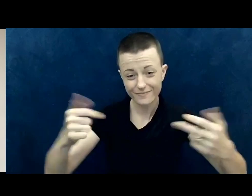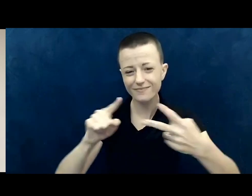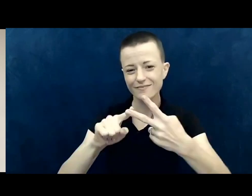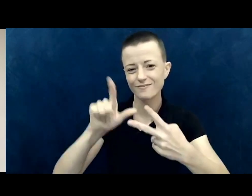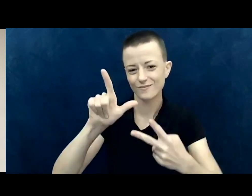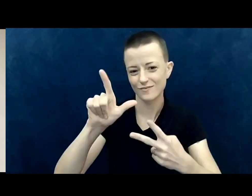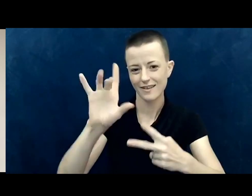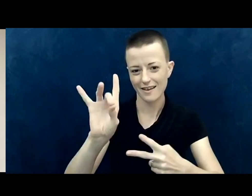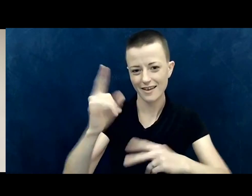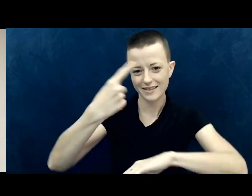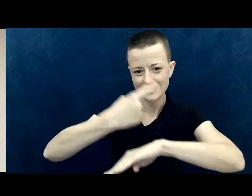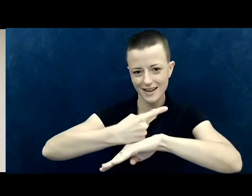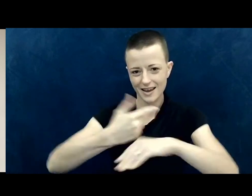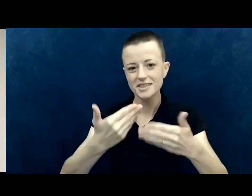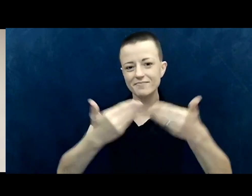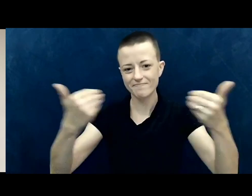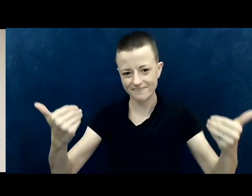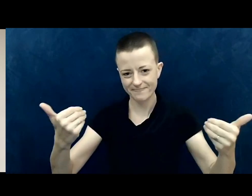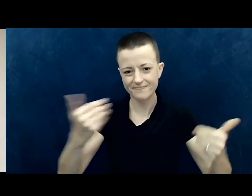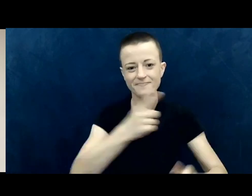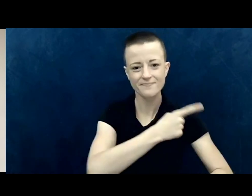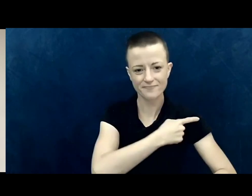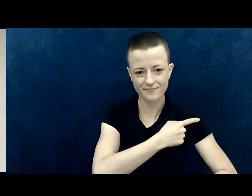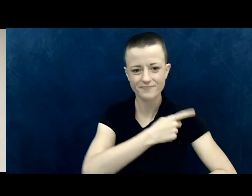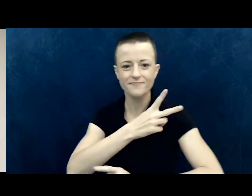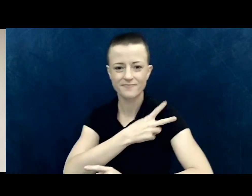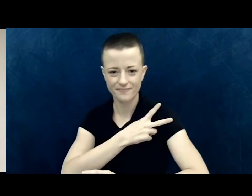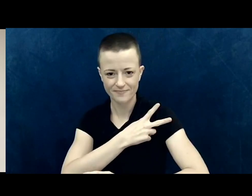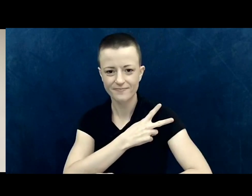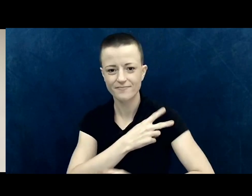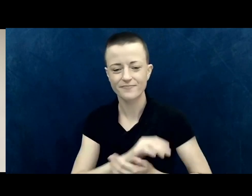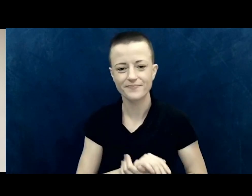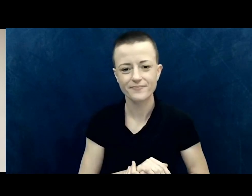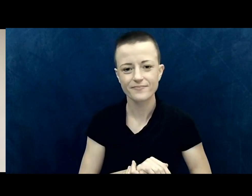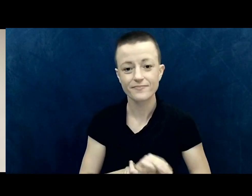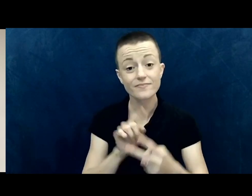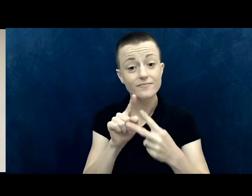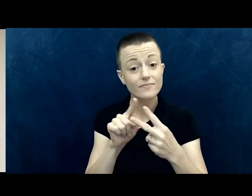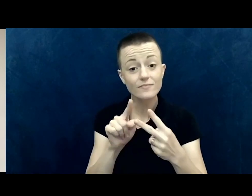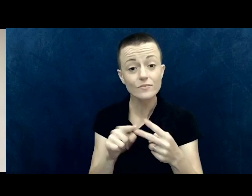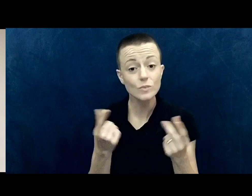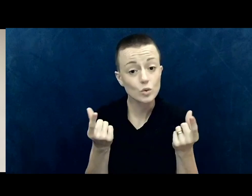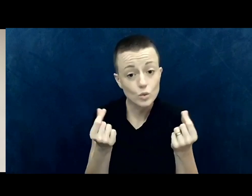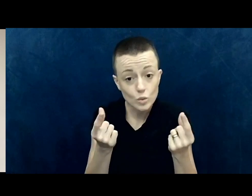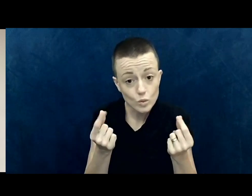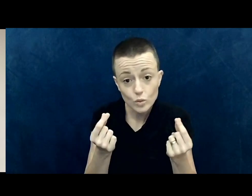These vaccines give instructions to our cells to make a specific protein called the spike protein